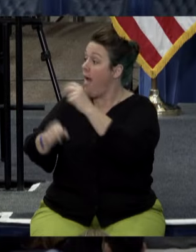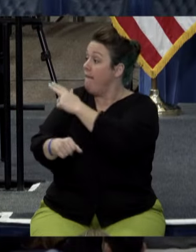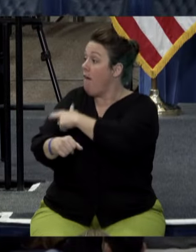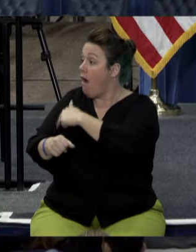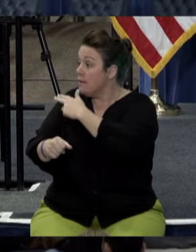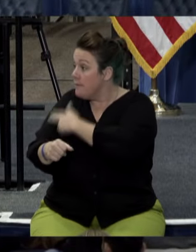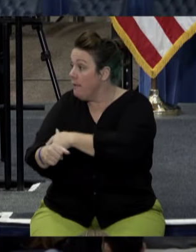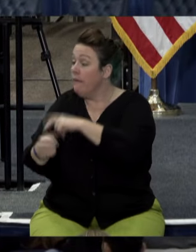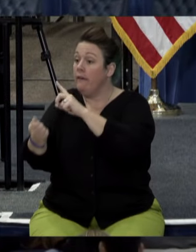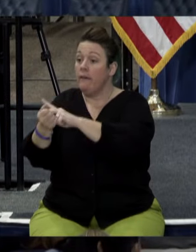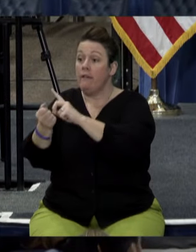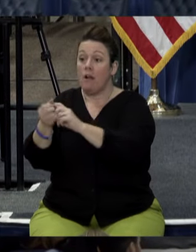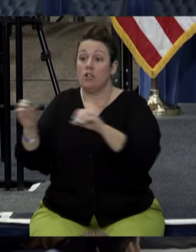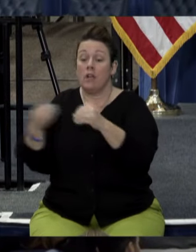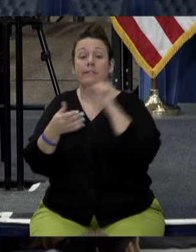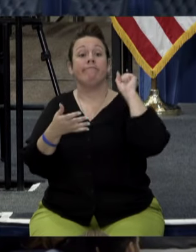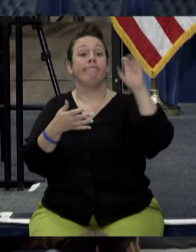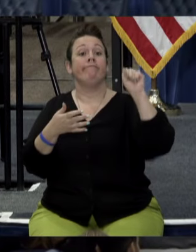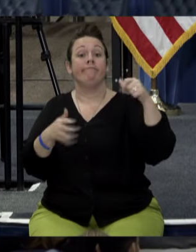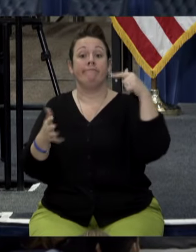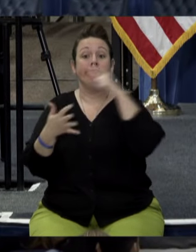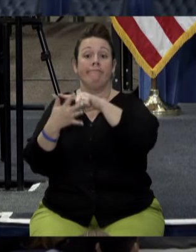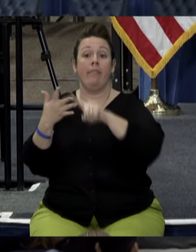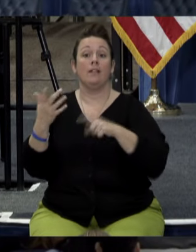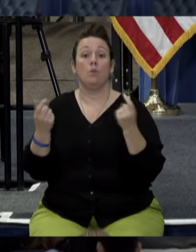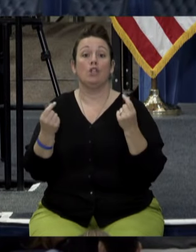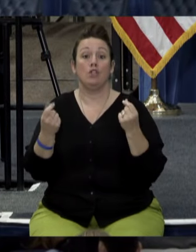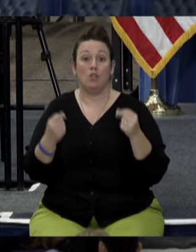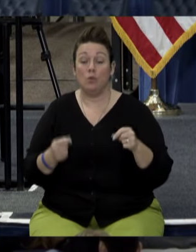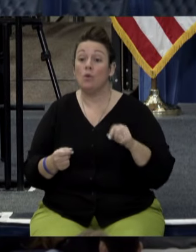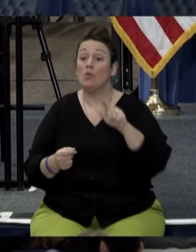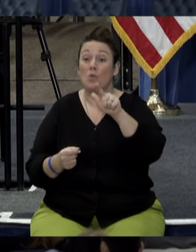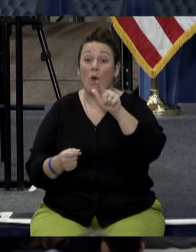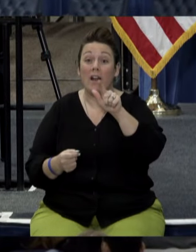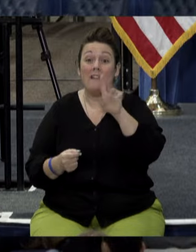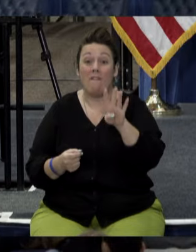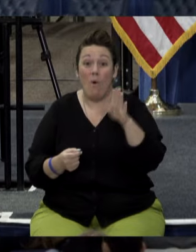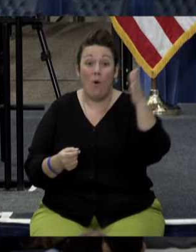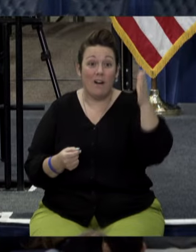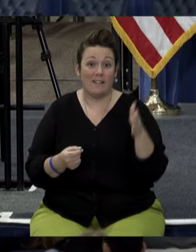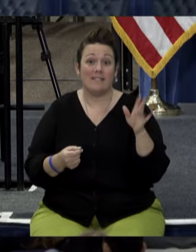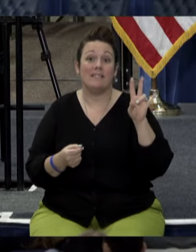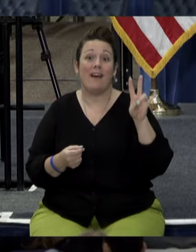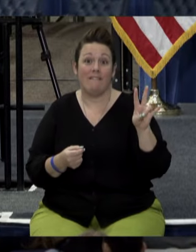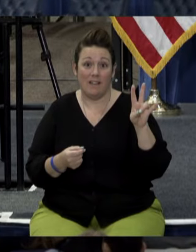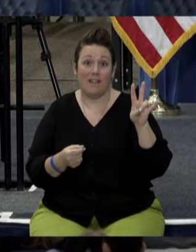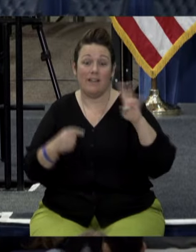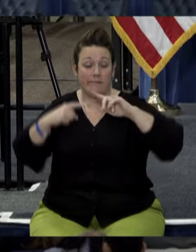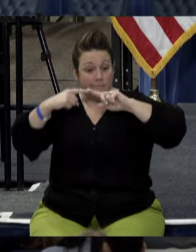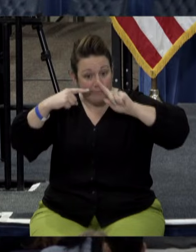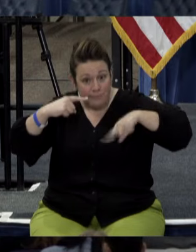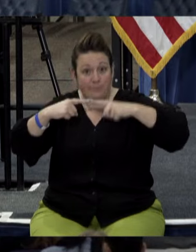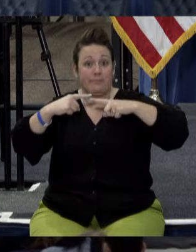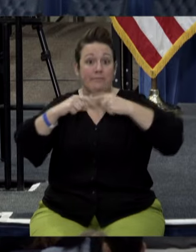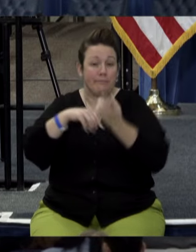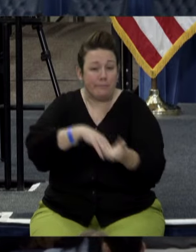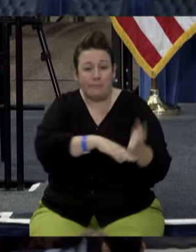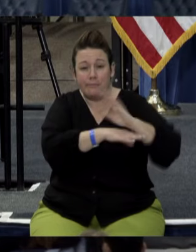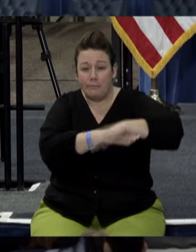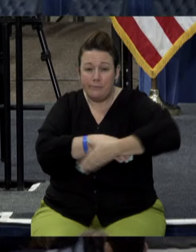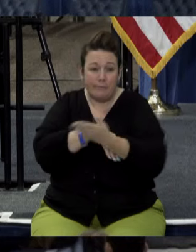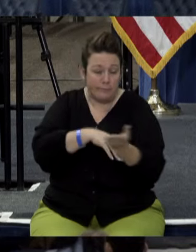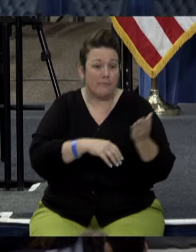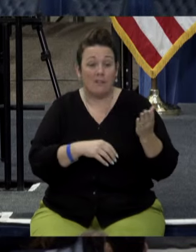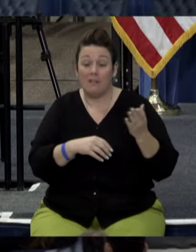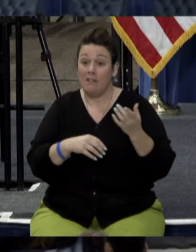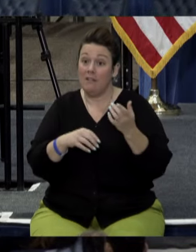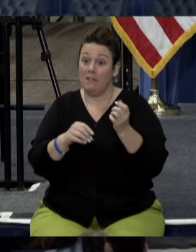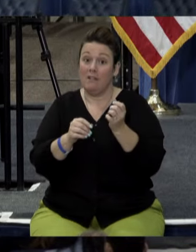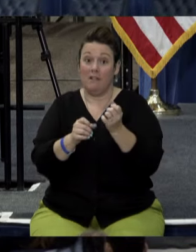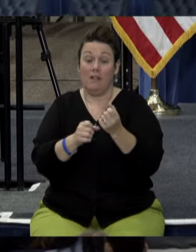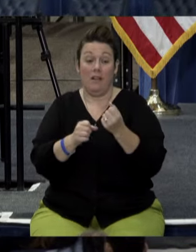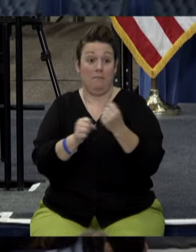this is what you need to do 24/7. It makes a difference to their employer. We lose